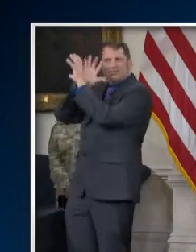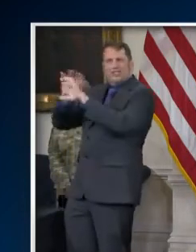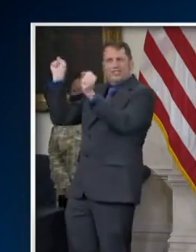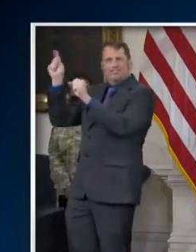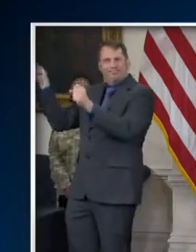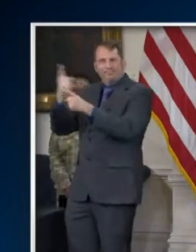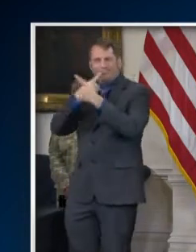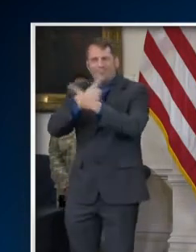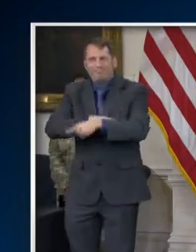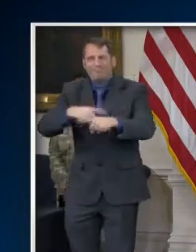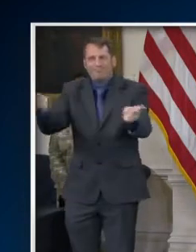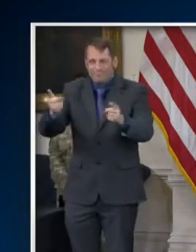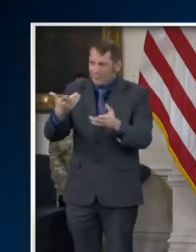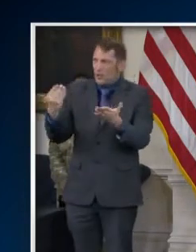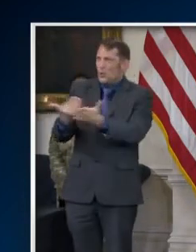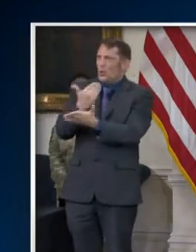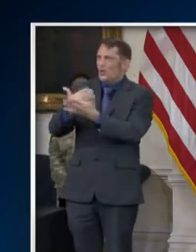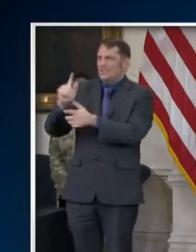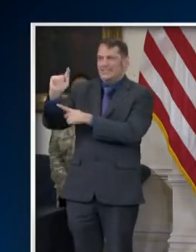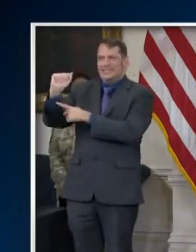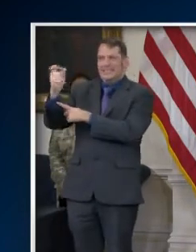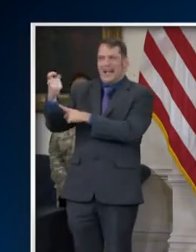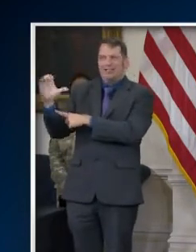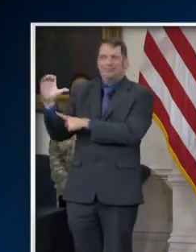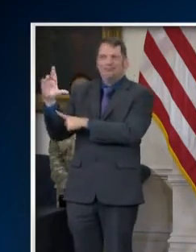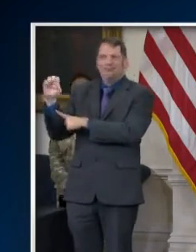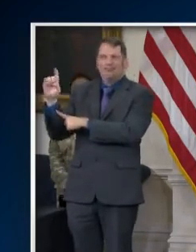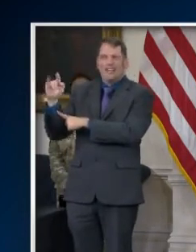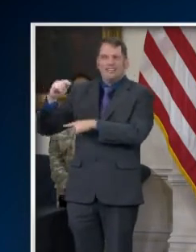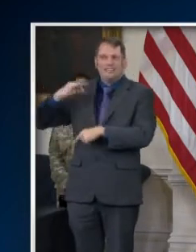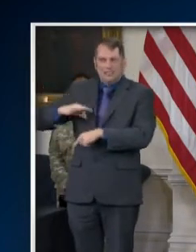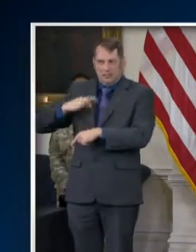I WANTED TO THANK THE PRESENT FOR ANNOUNCING A NEW TAX CREDIT